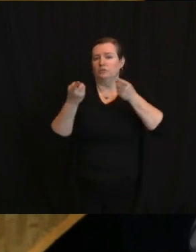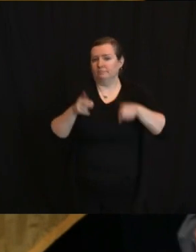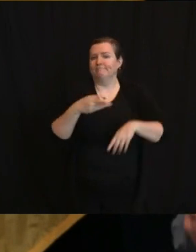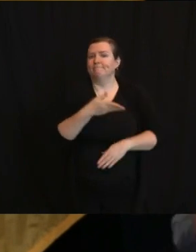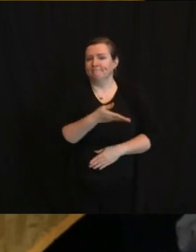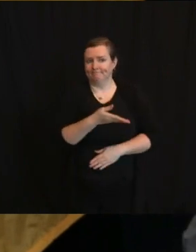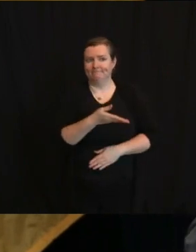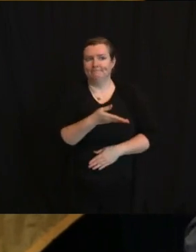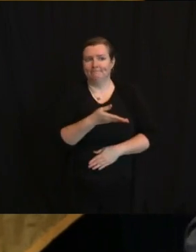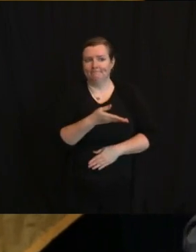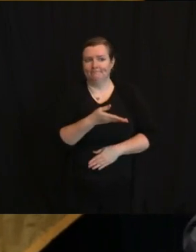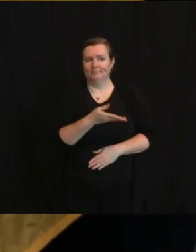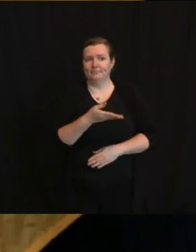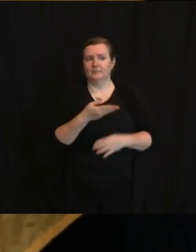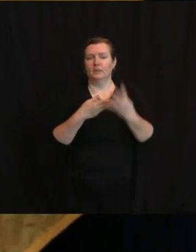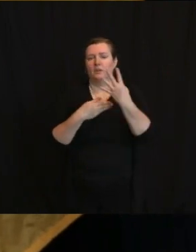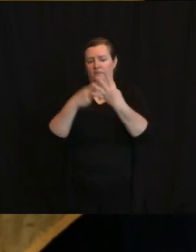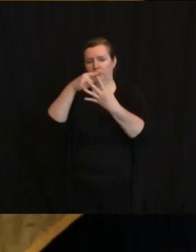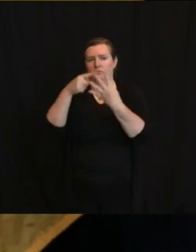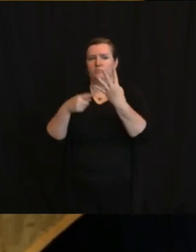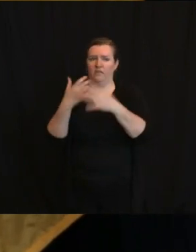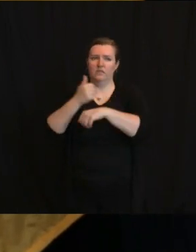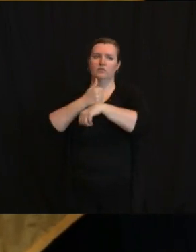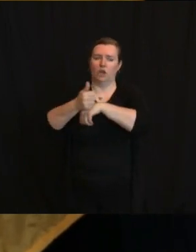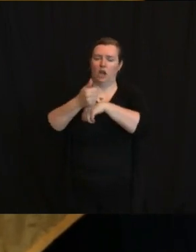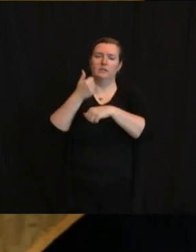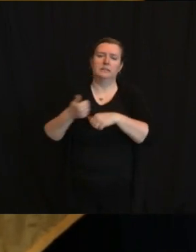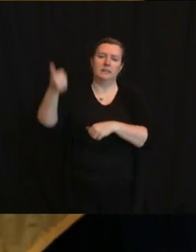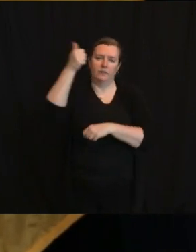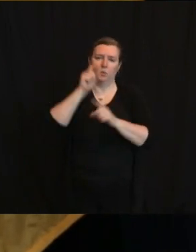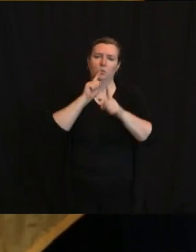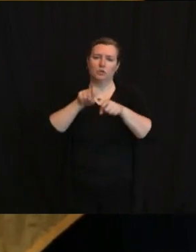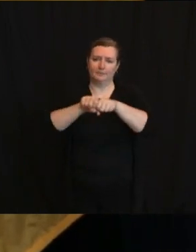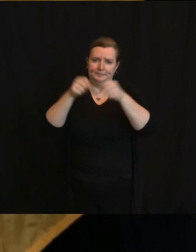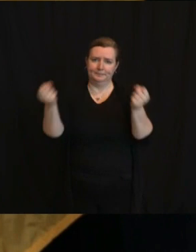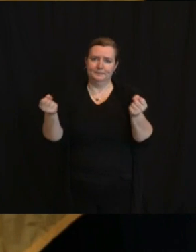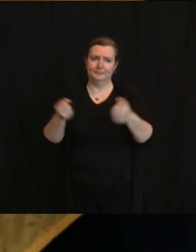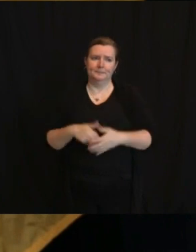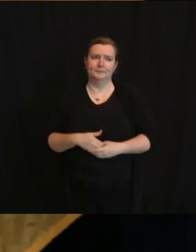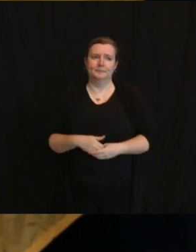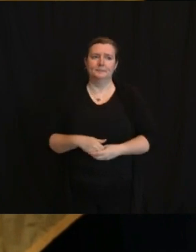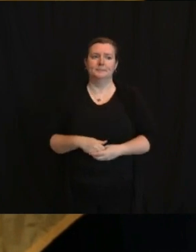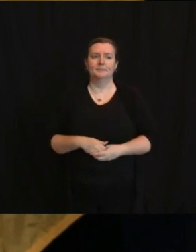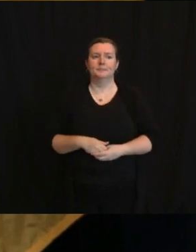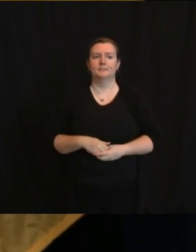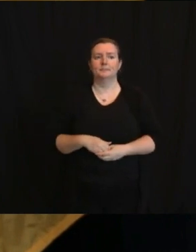IN ATLANTIC CITY THERE WAS BASICALLY A STILL EO RELATED, A